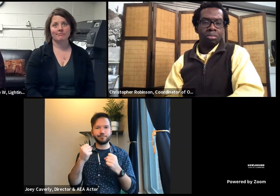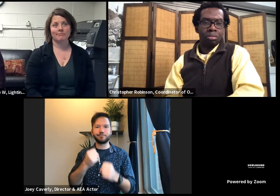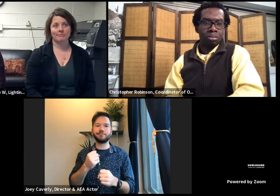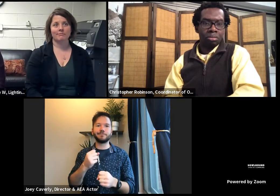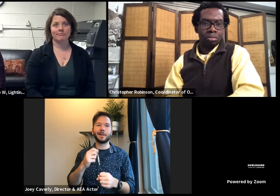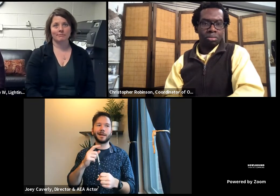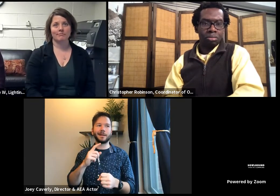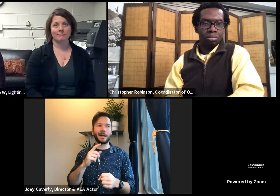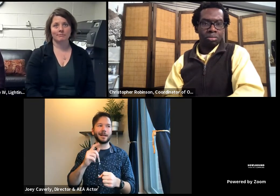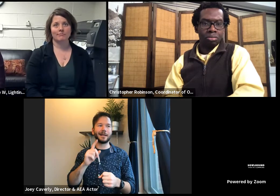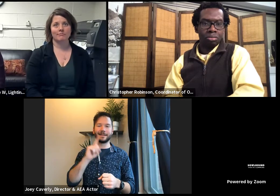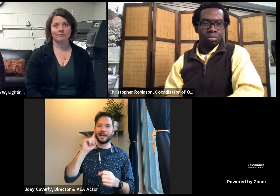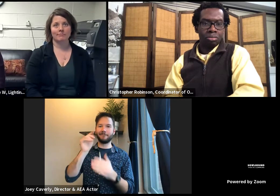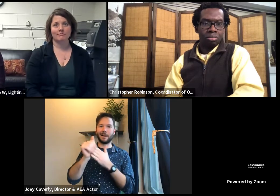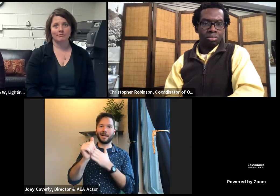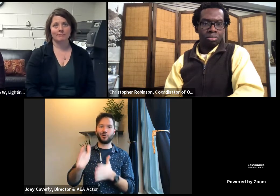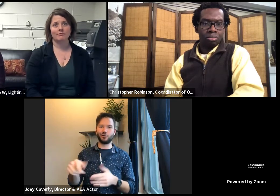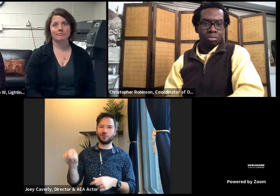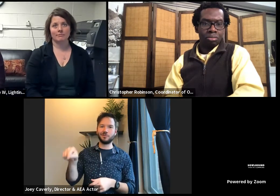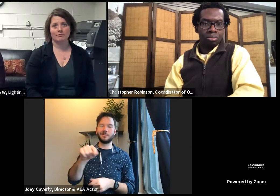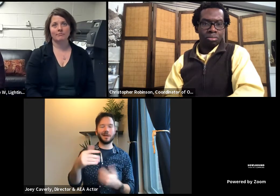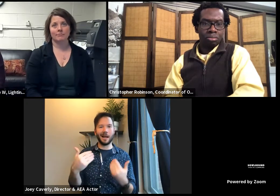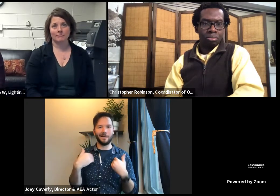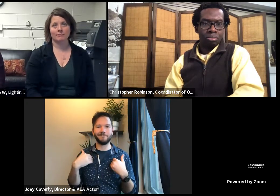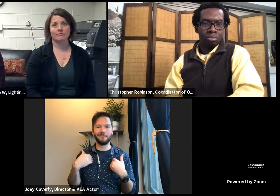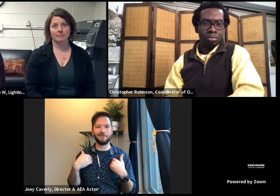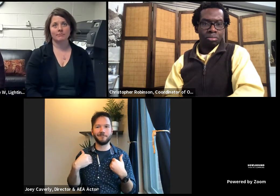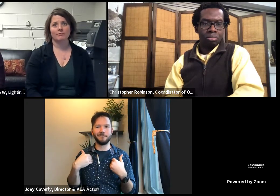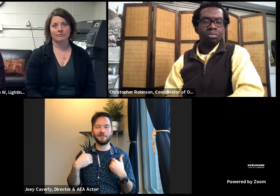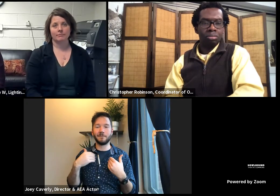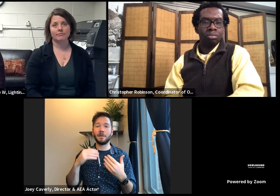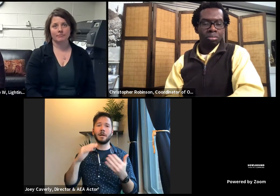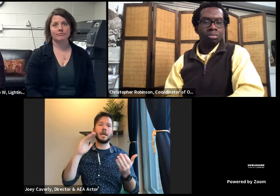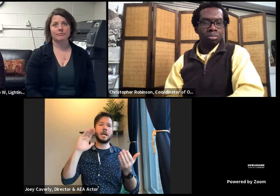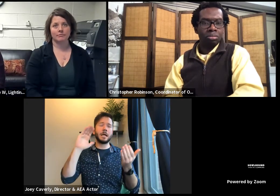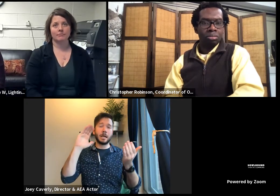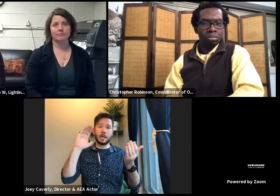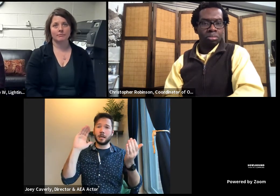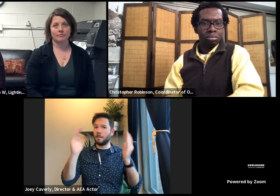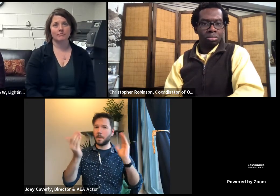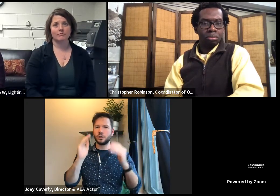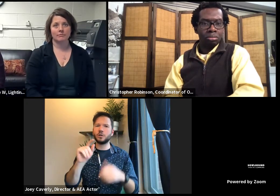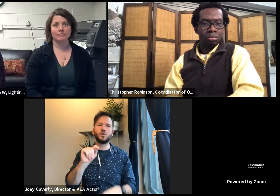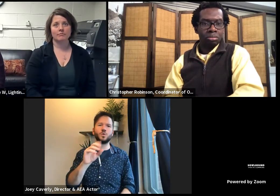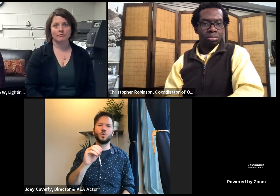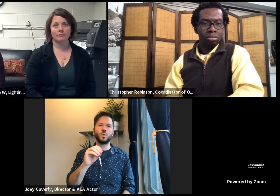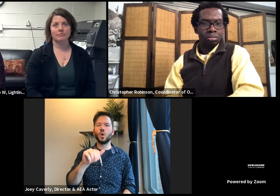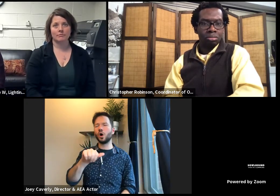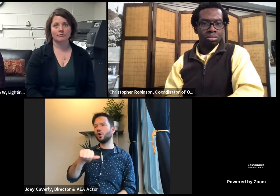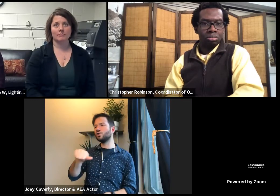There is Gallaudet University right here in the city, and there is a plethora of deaf people